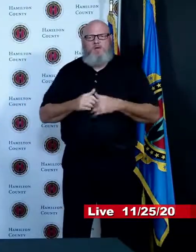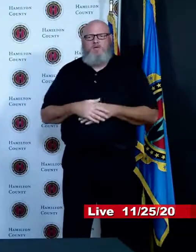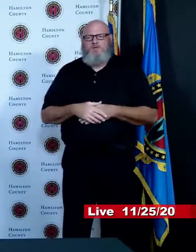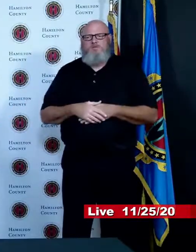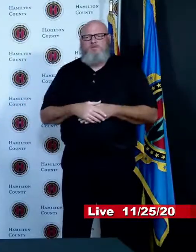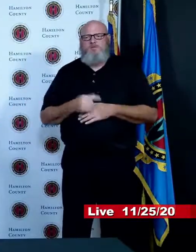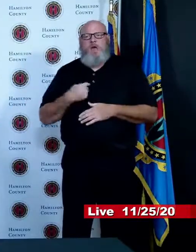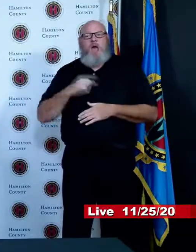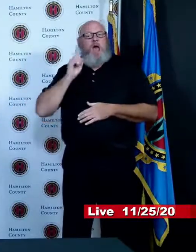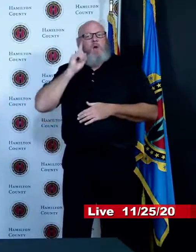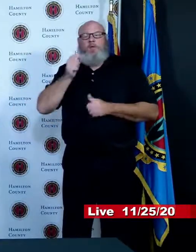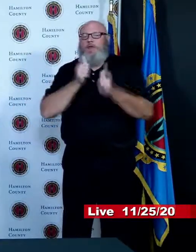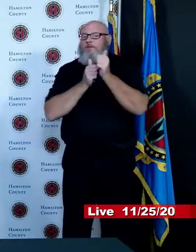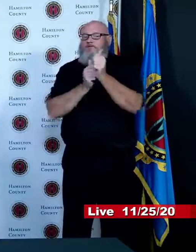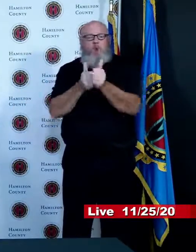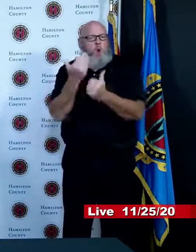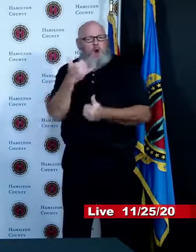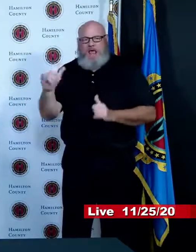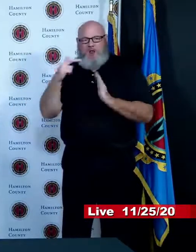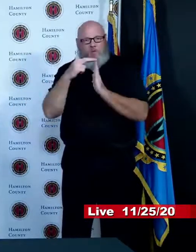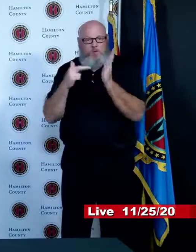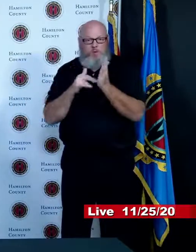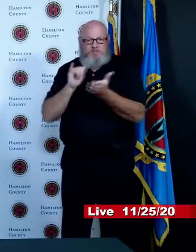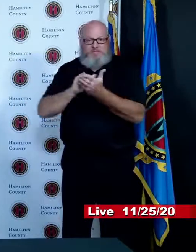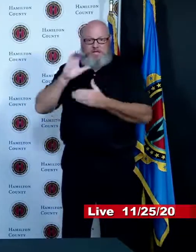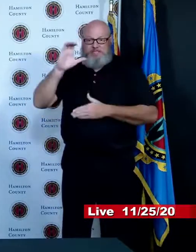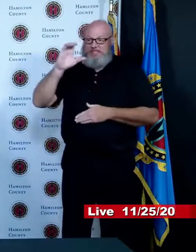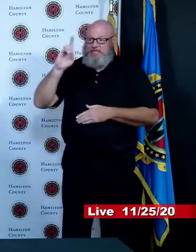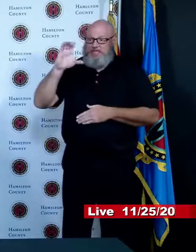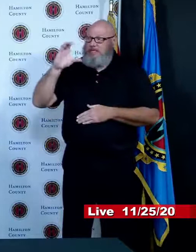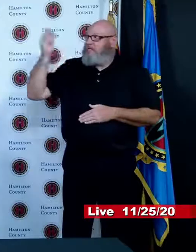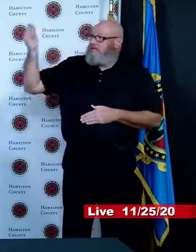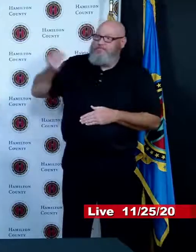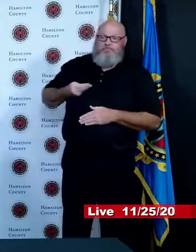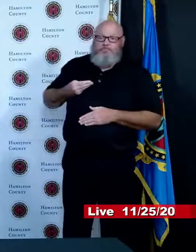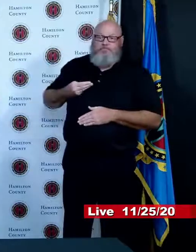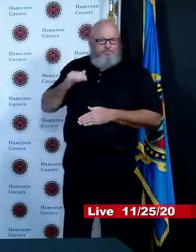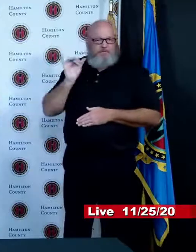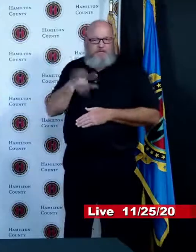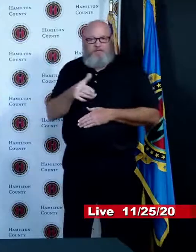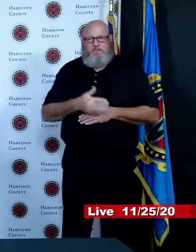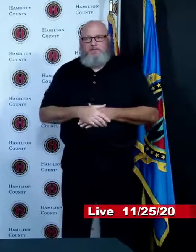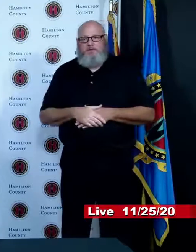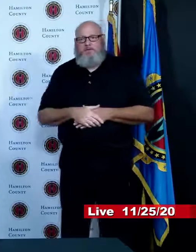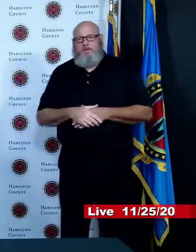can definitely appreciate the position people are in and would love to have rules and guidelines